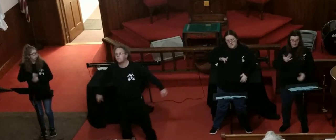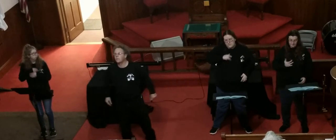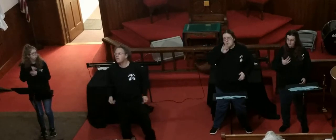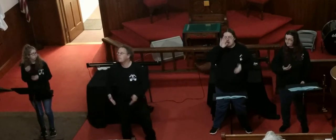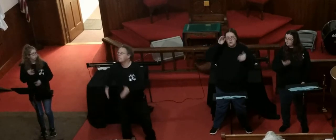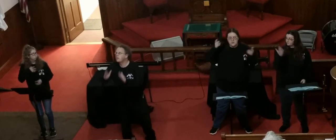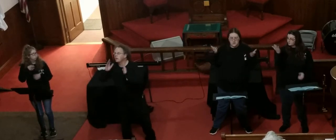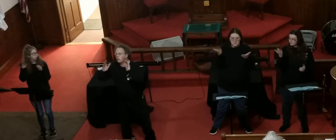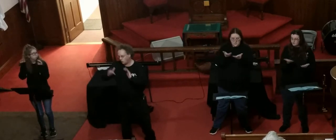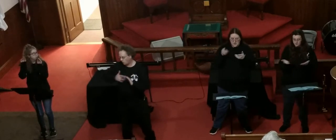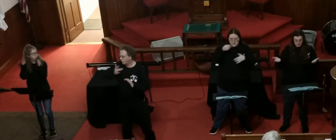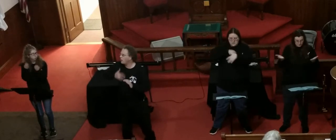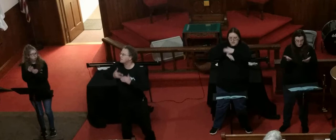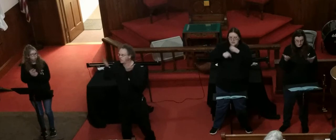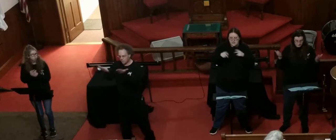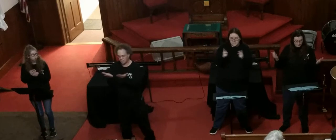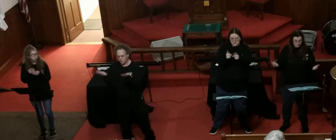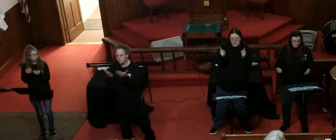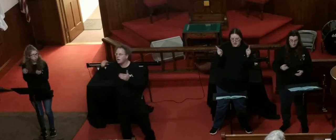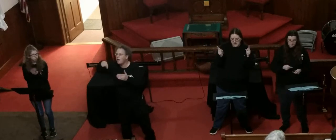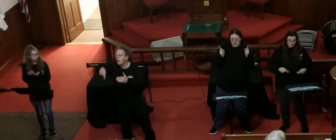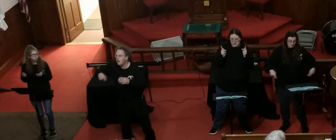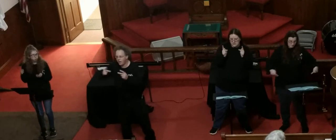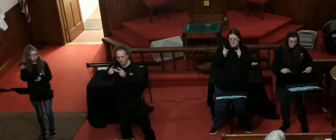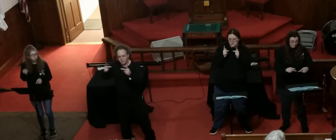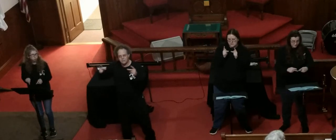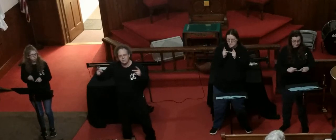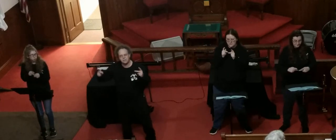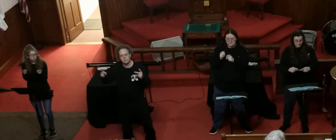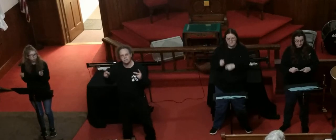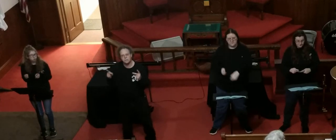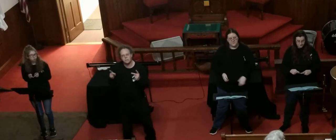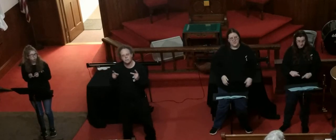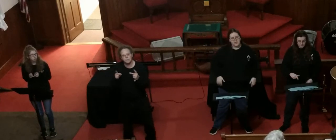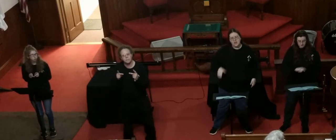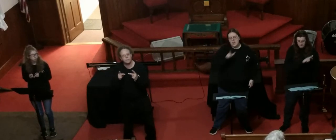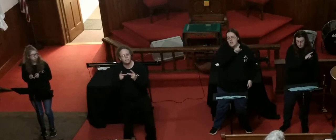Let me feel Your presence in this place